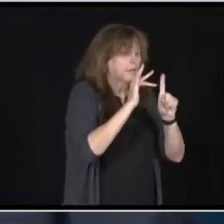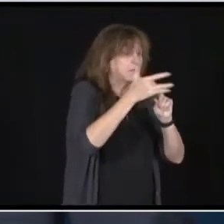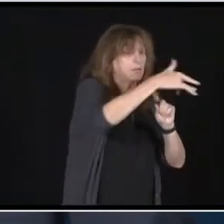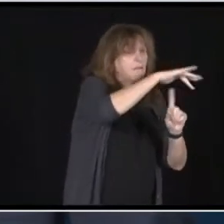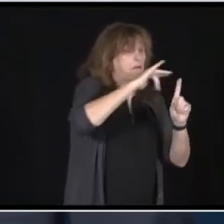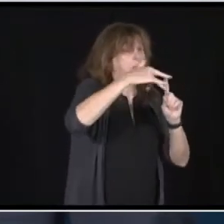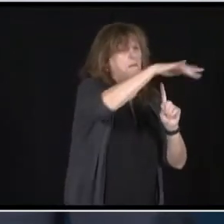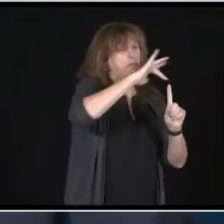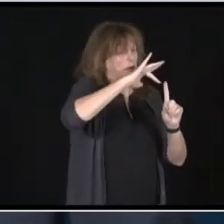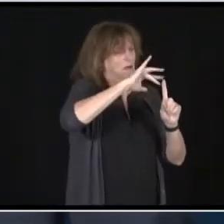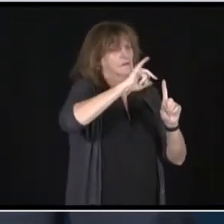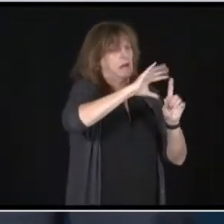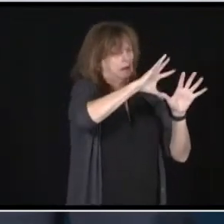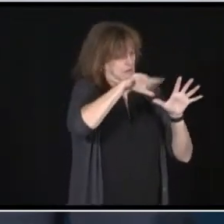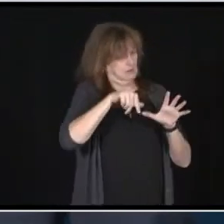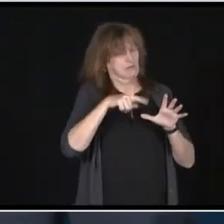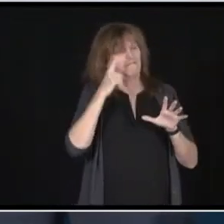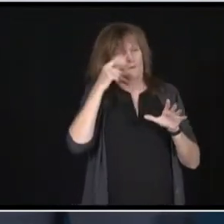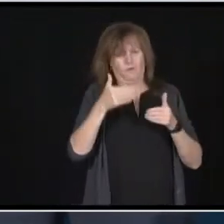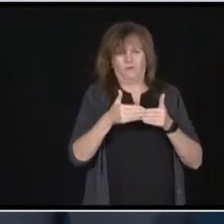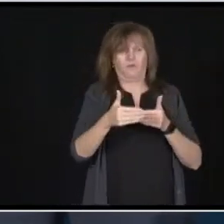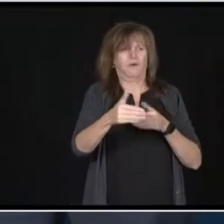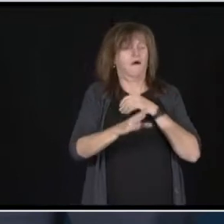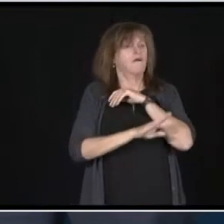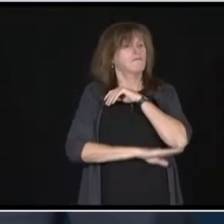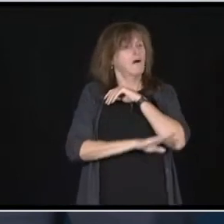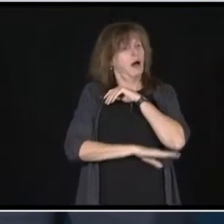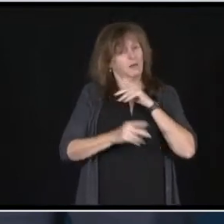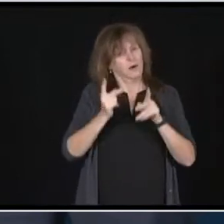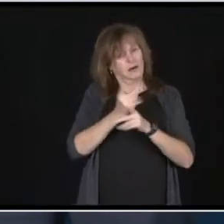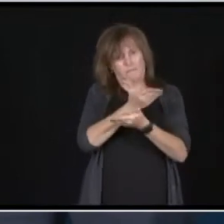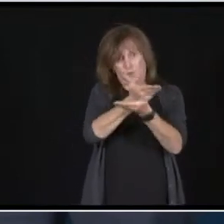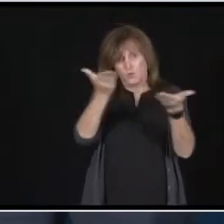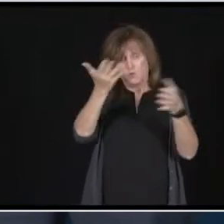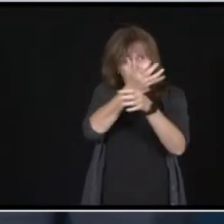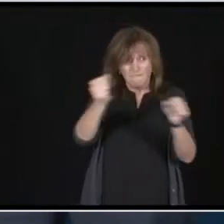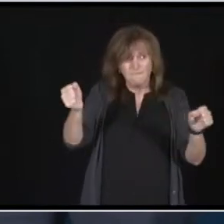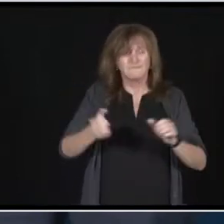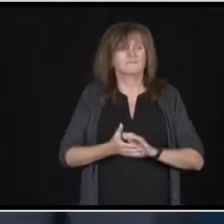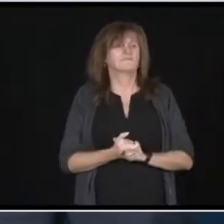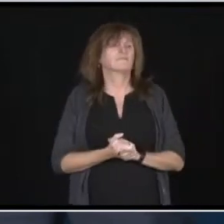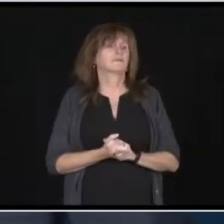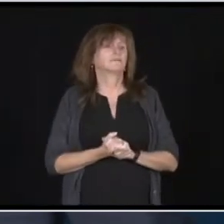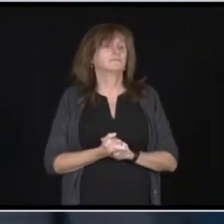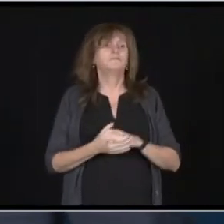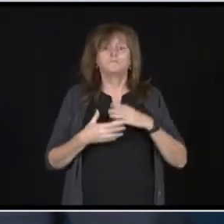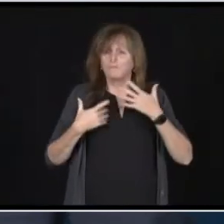follow-up with the contacts as part of our fault preparedness plan, keeping Ontarians say. Contact razors. To expedite this,